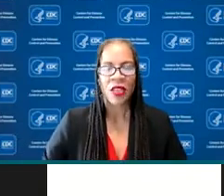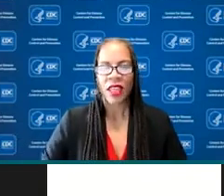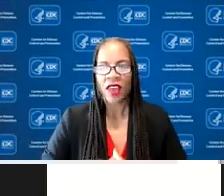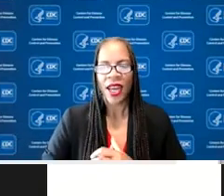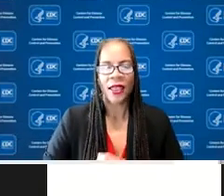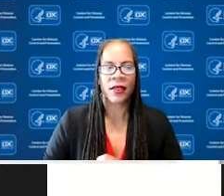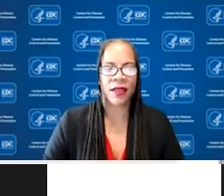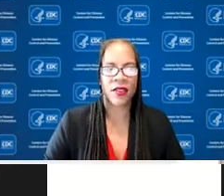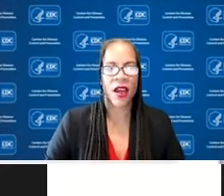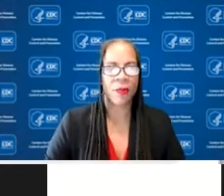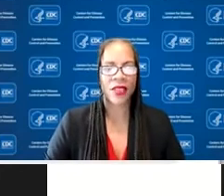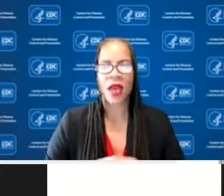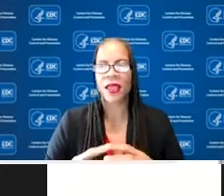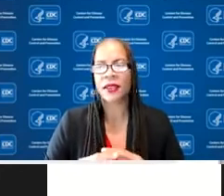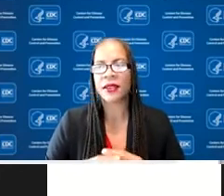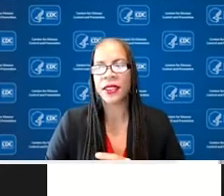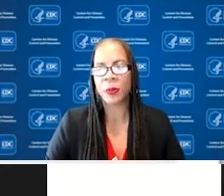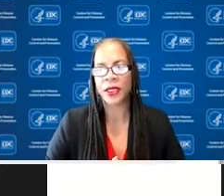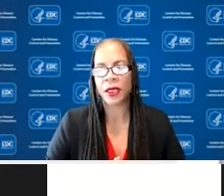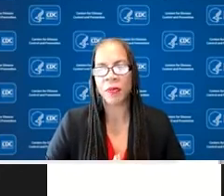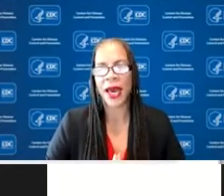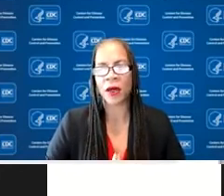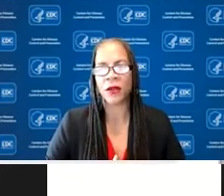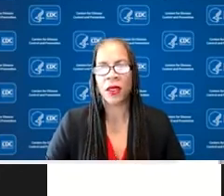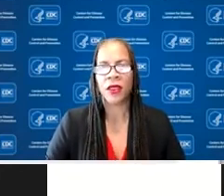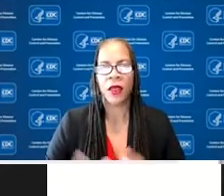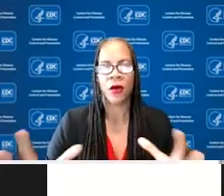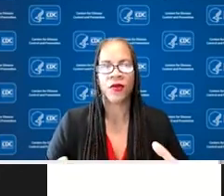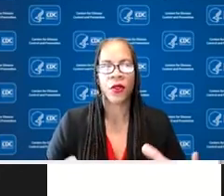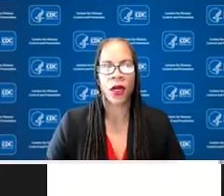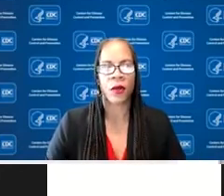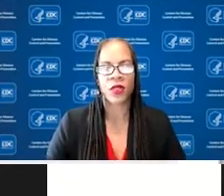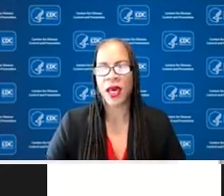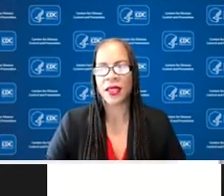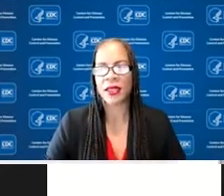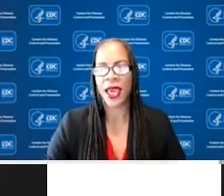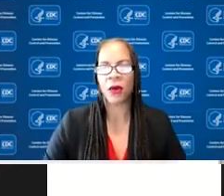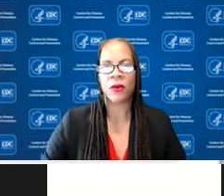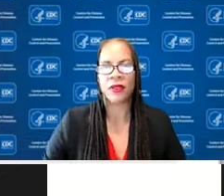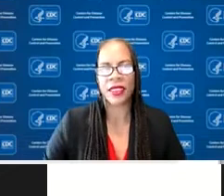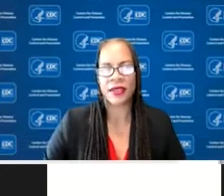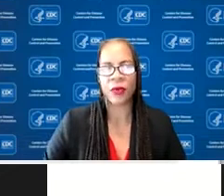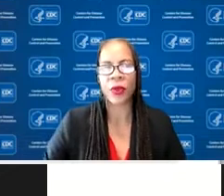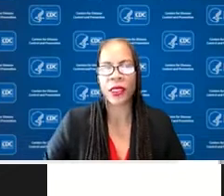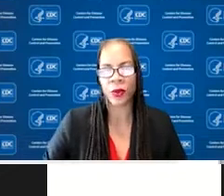So I thought I’d start by talking a little bit about the overall response and how CDC really